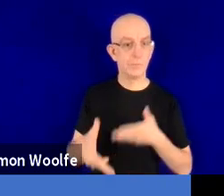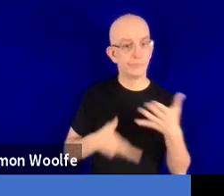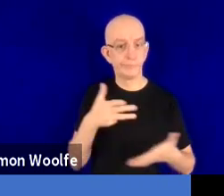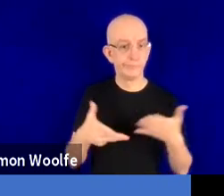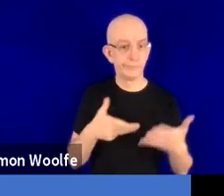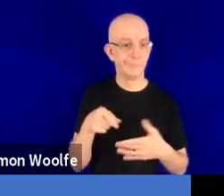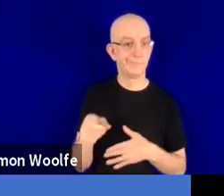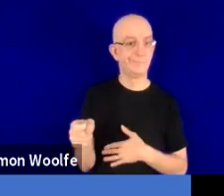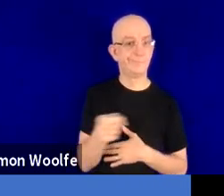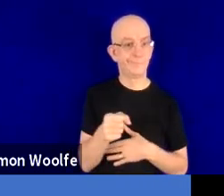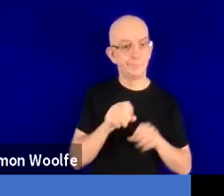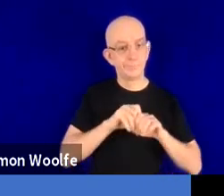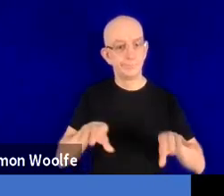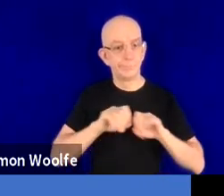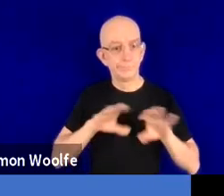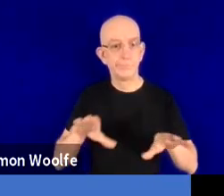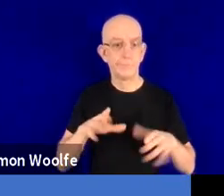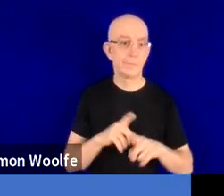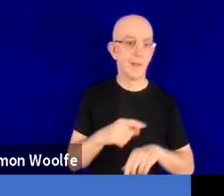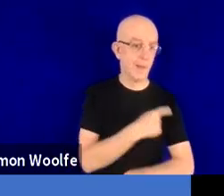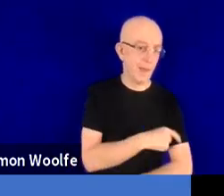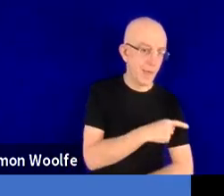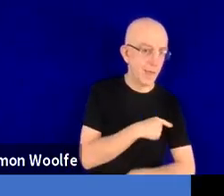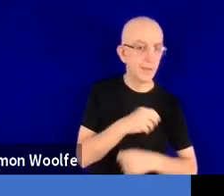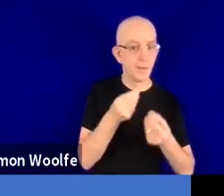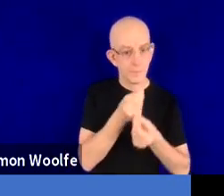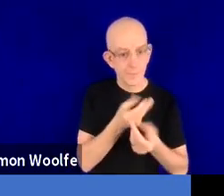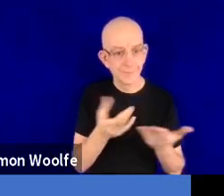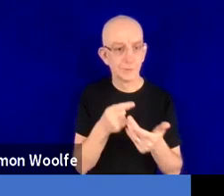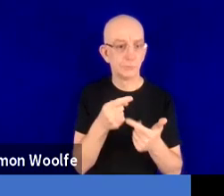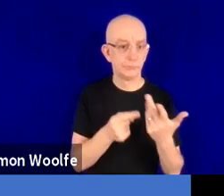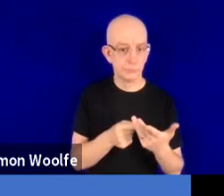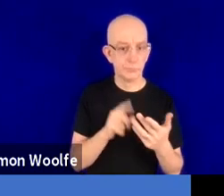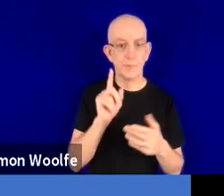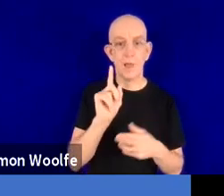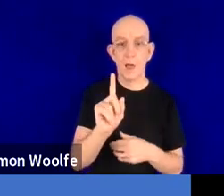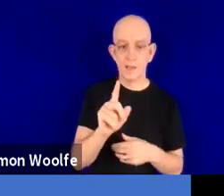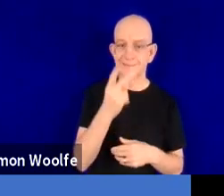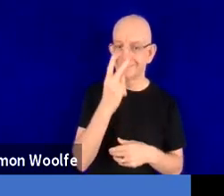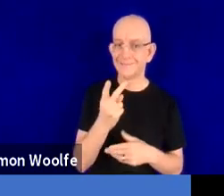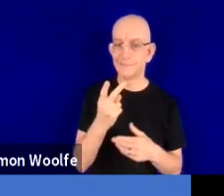as we can see, and the big issue is there is not enough sign language interpreters and there are no systems in place